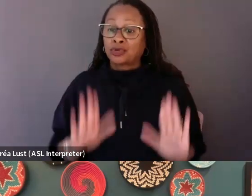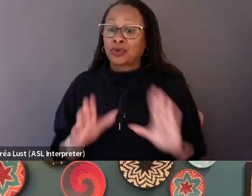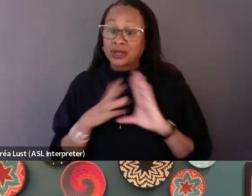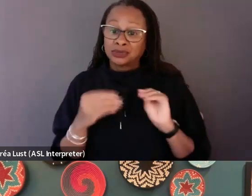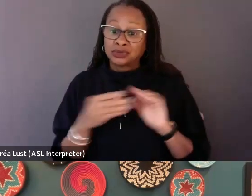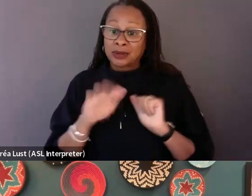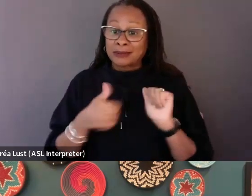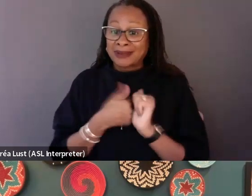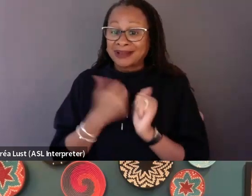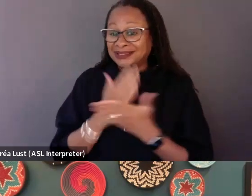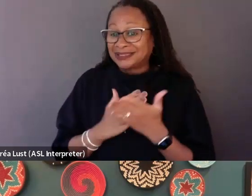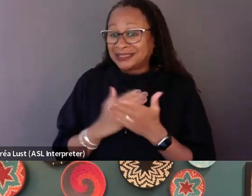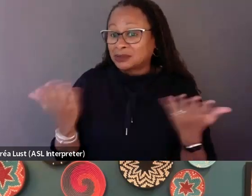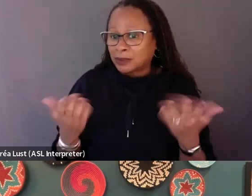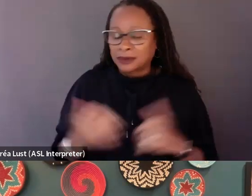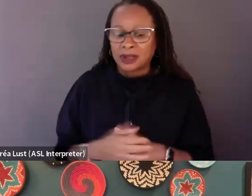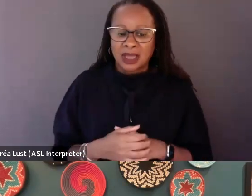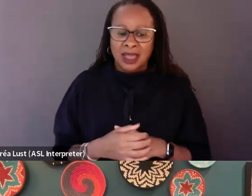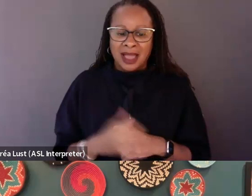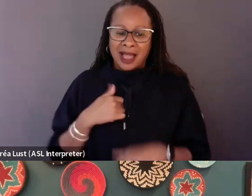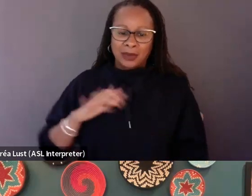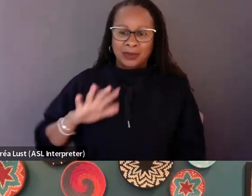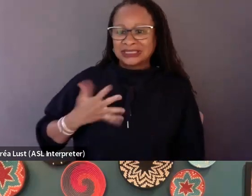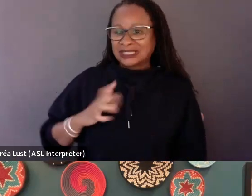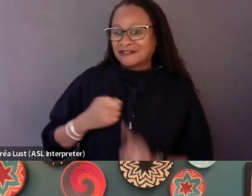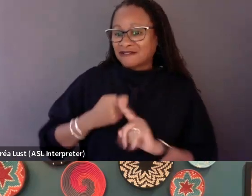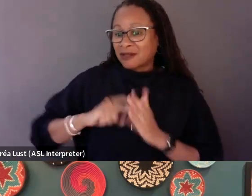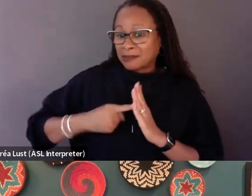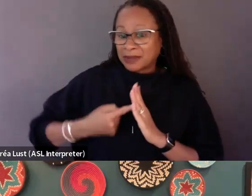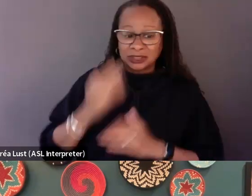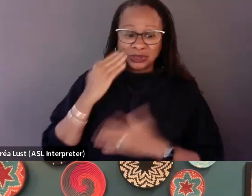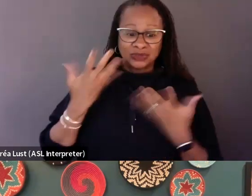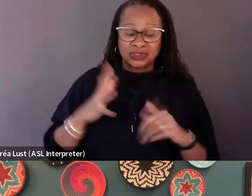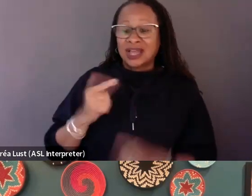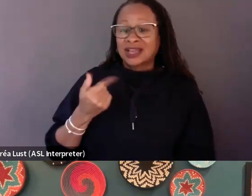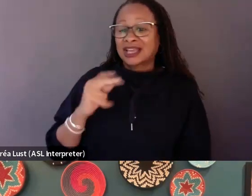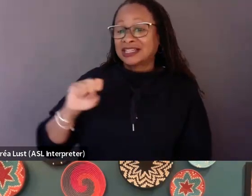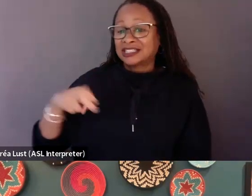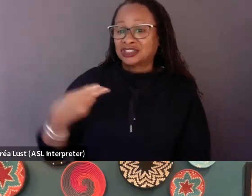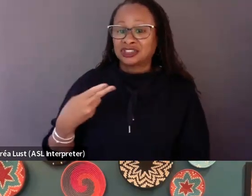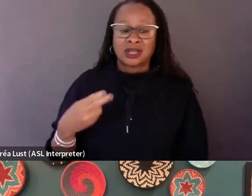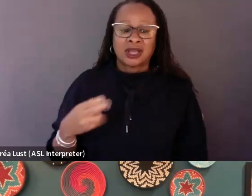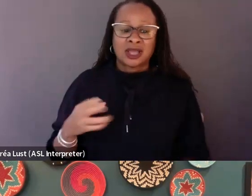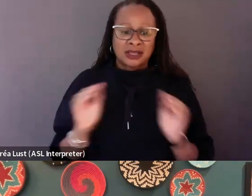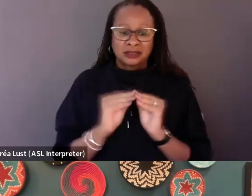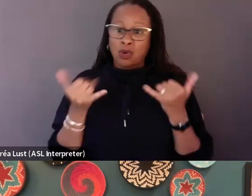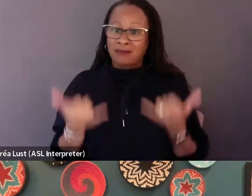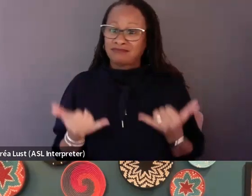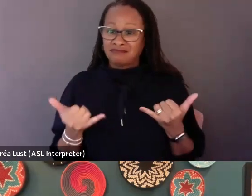is that I was kind of, from the beginning knew that Ganesh was sitting on this moral dilemma of whether to LED or not to LED.